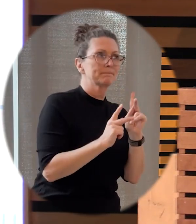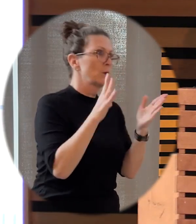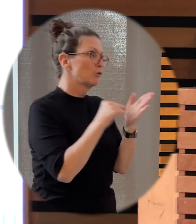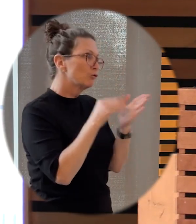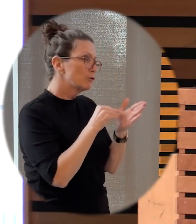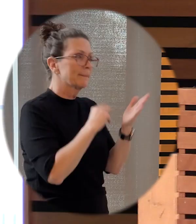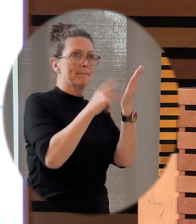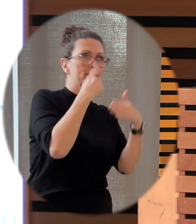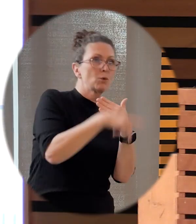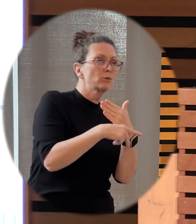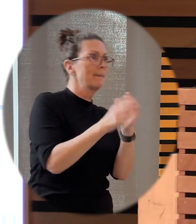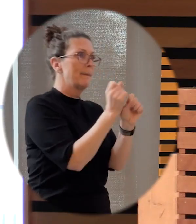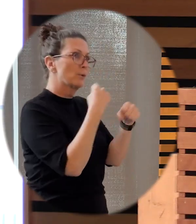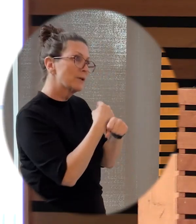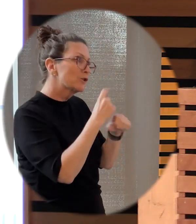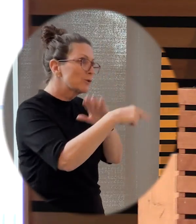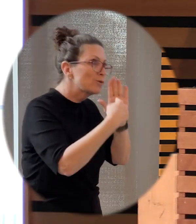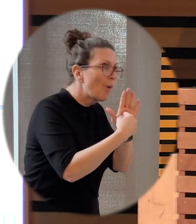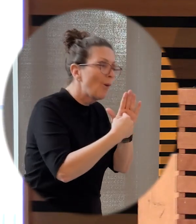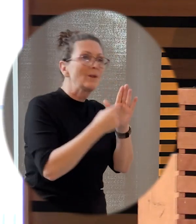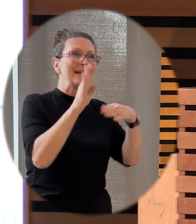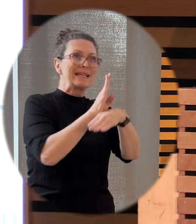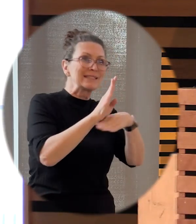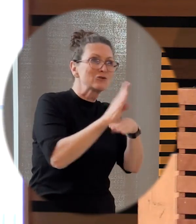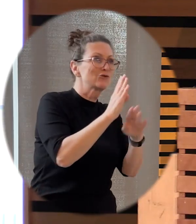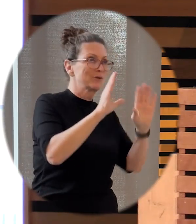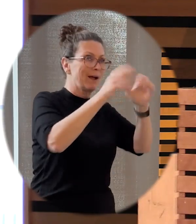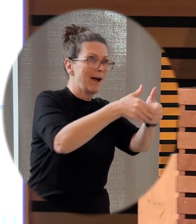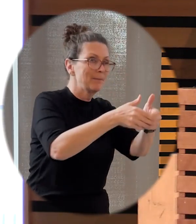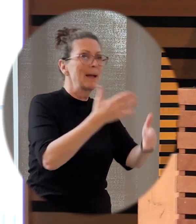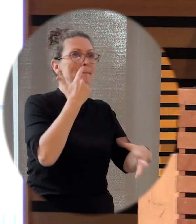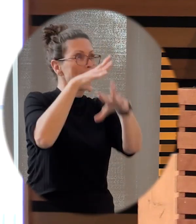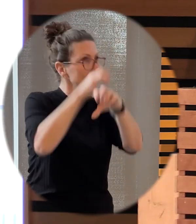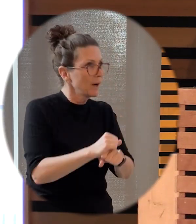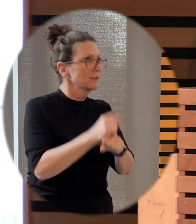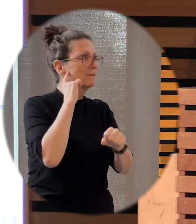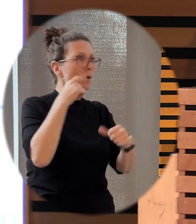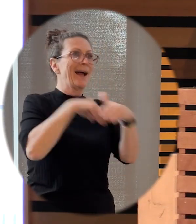production accessibility roles, industry hubs, and best practices guides for accessible productions.